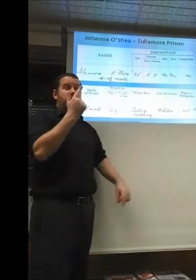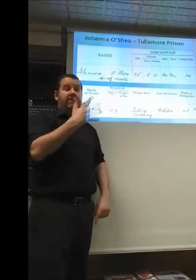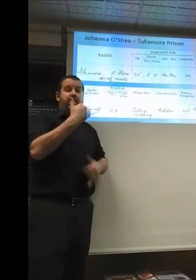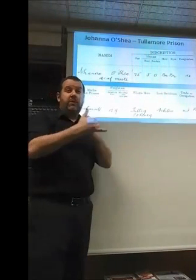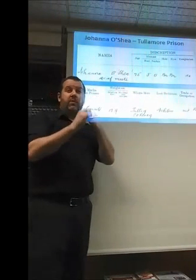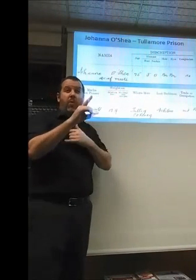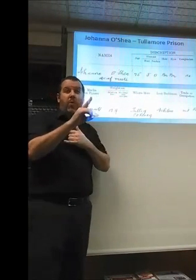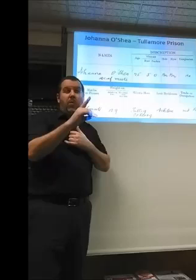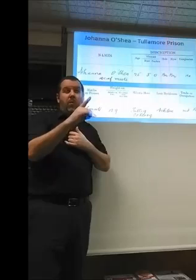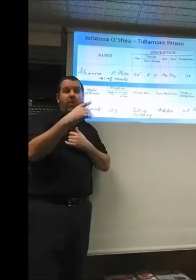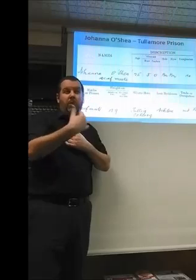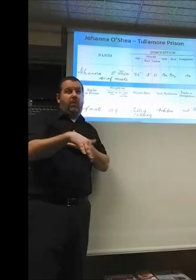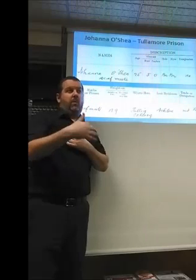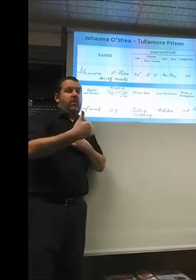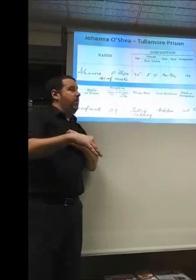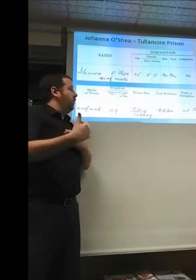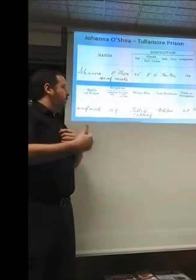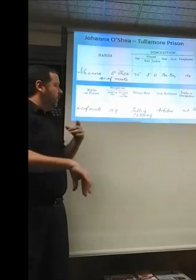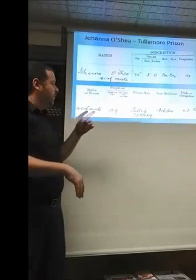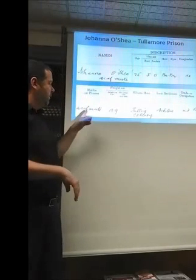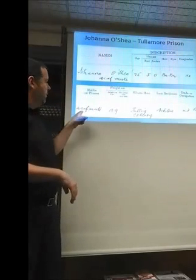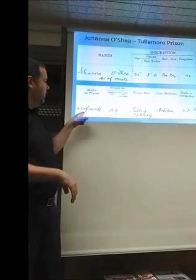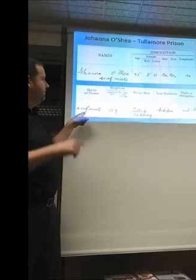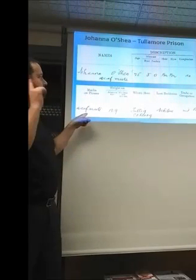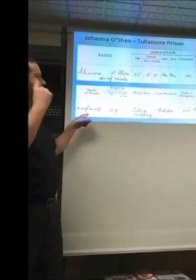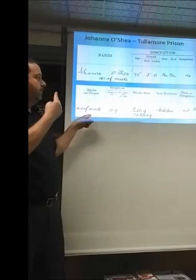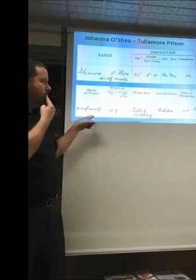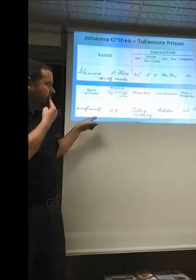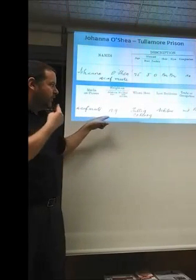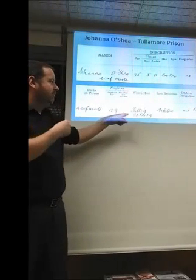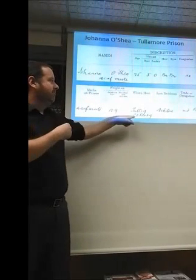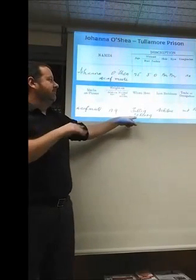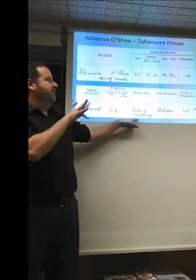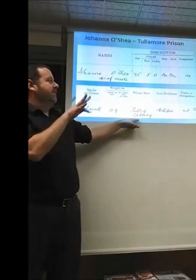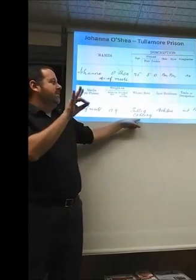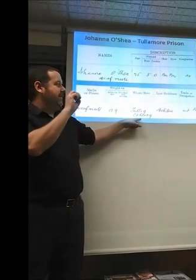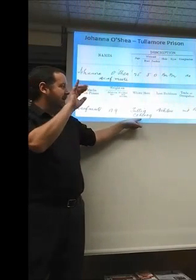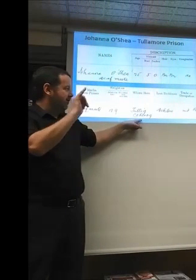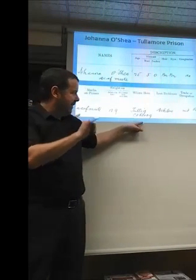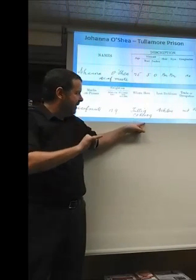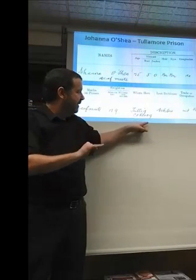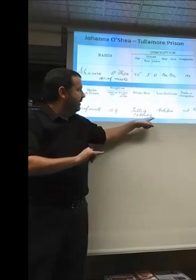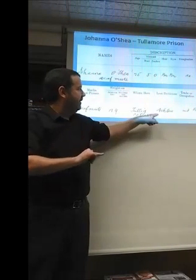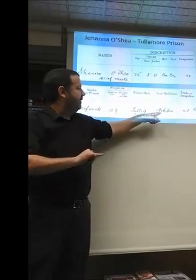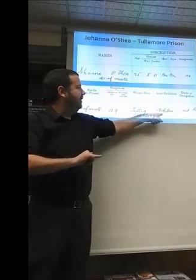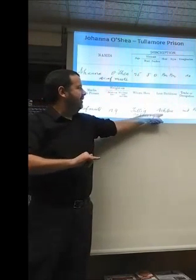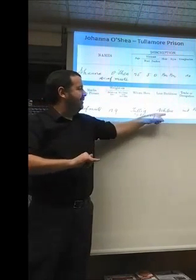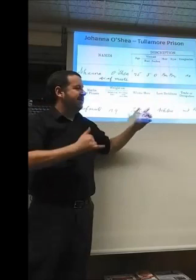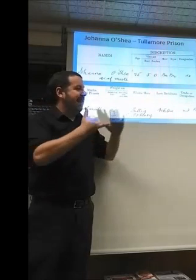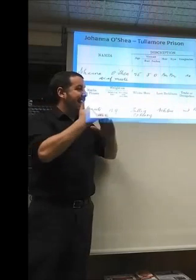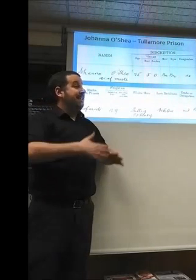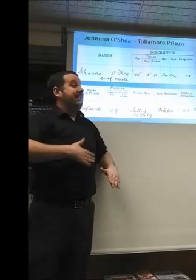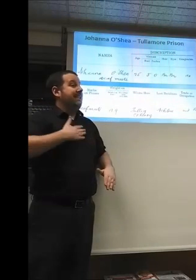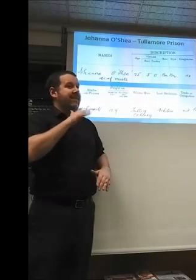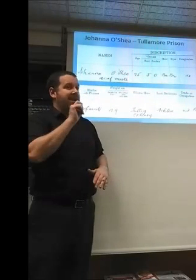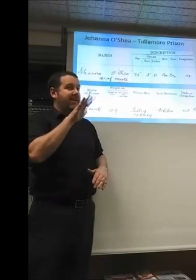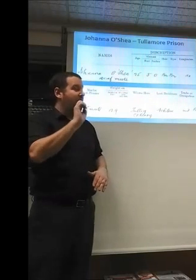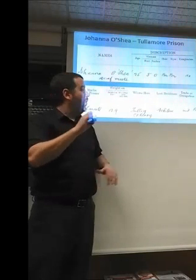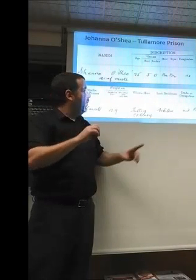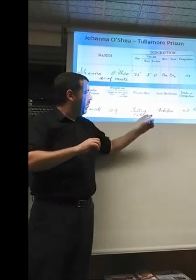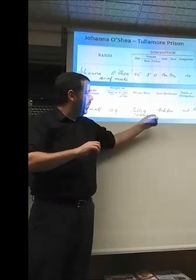Maybe you think, oh i’m not interested if he’s from dublin, but James actually lived